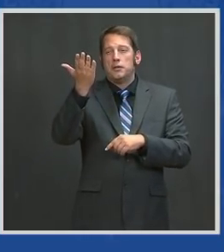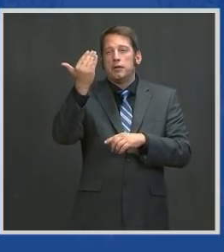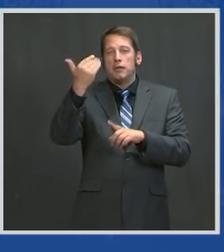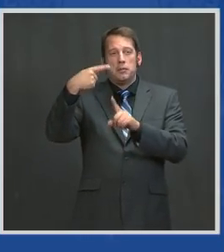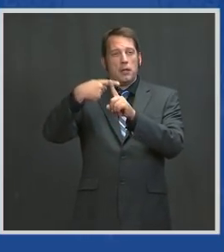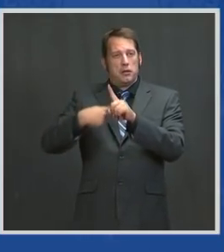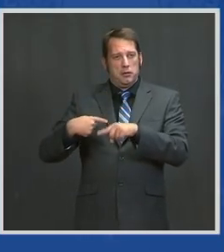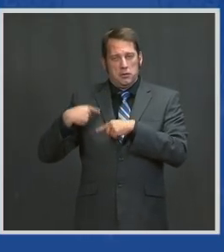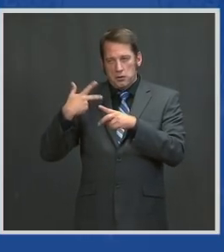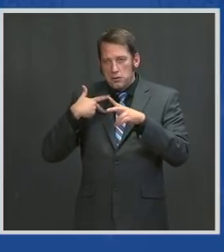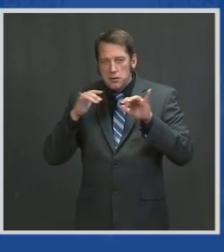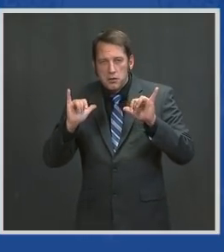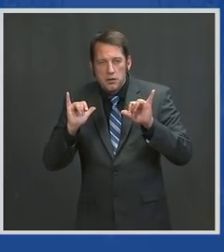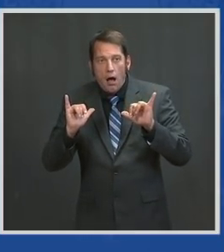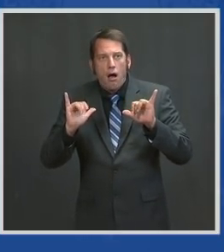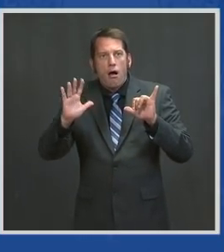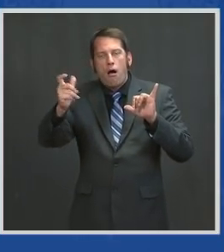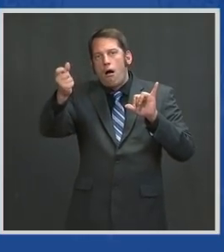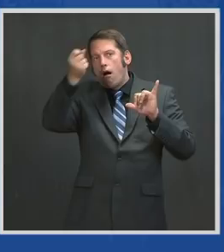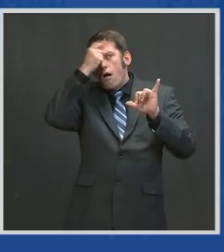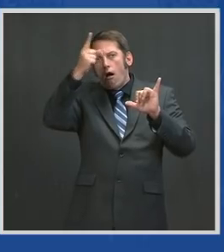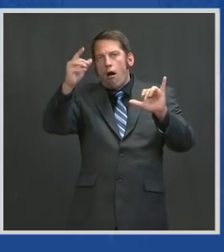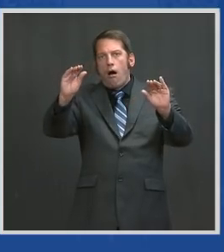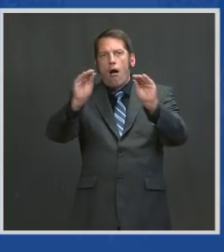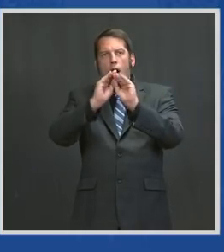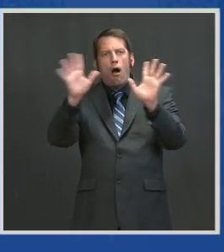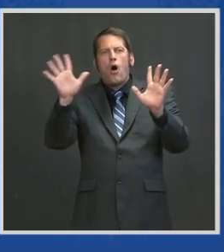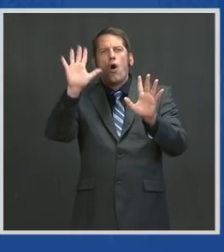just who exactly was depending on whom.